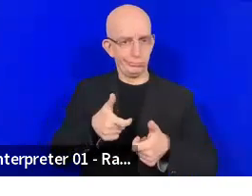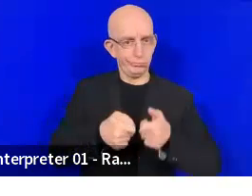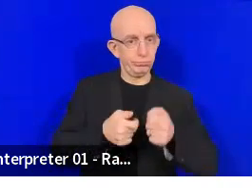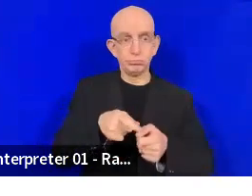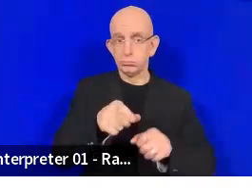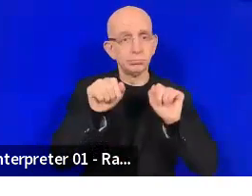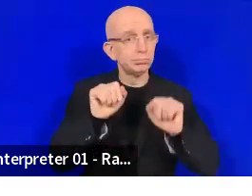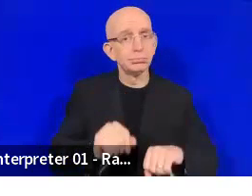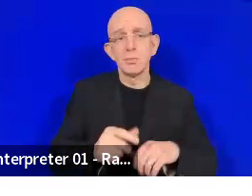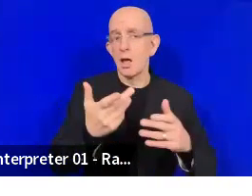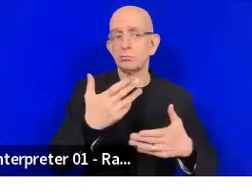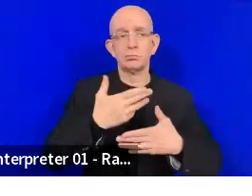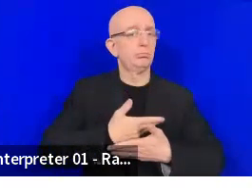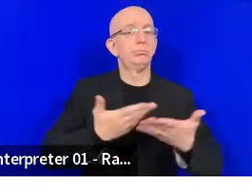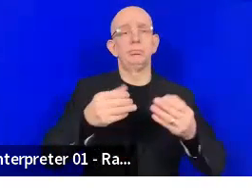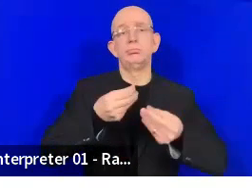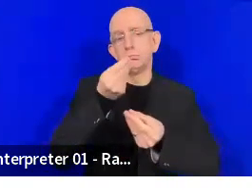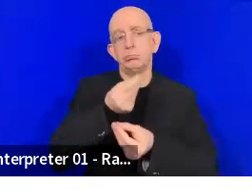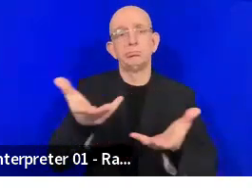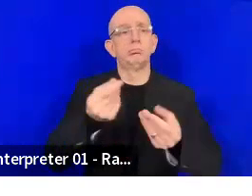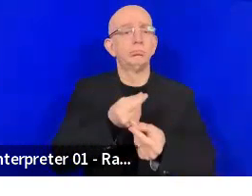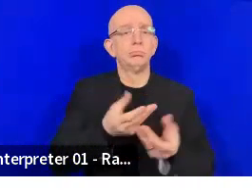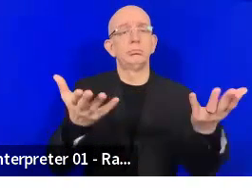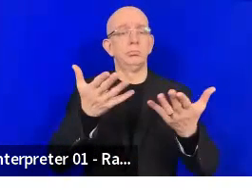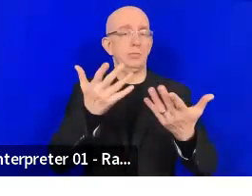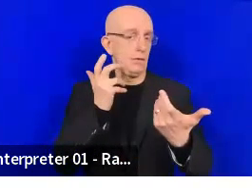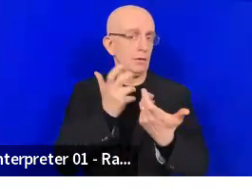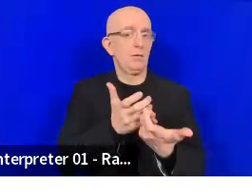issues you're working on or the context that you're working in.